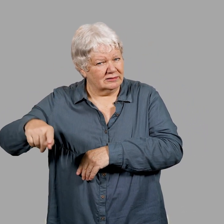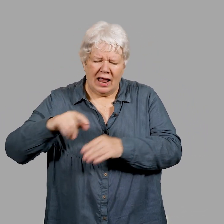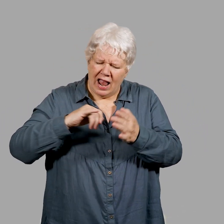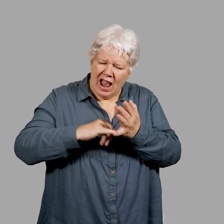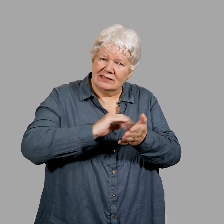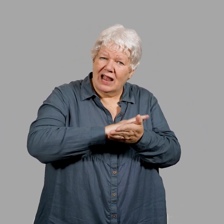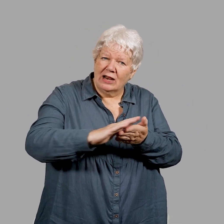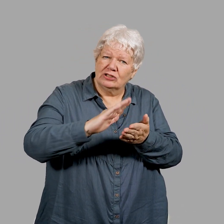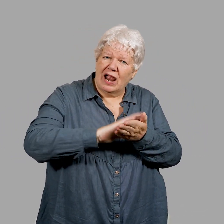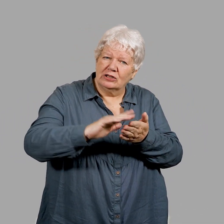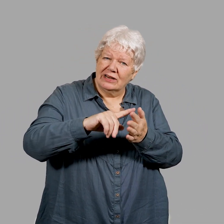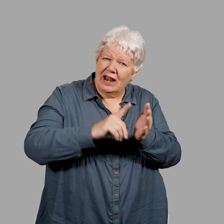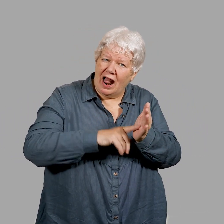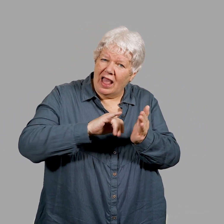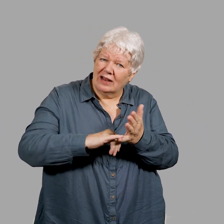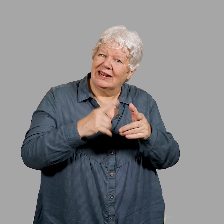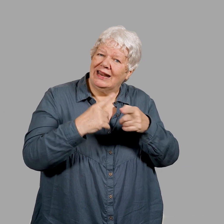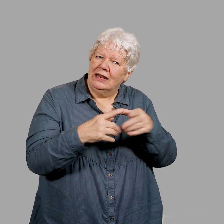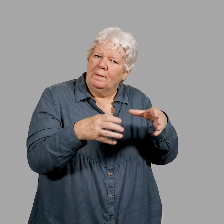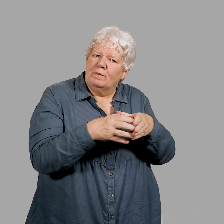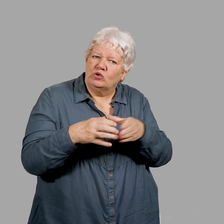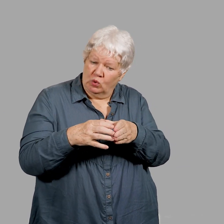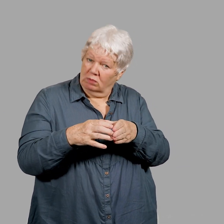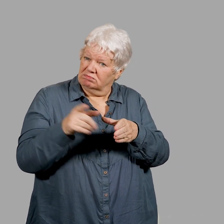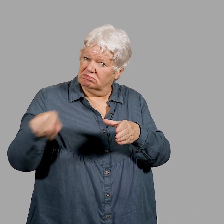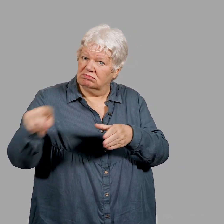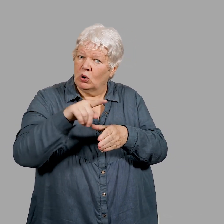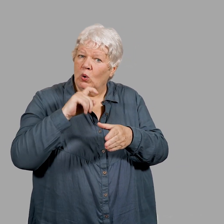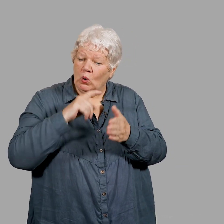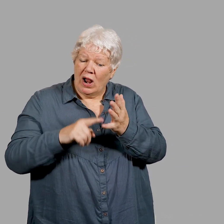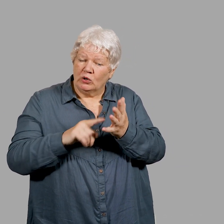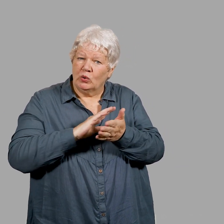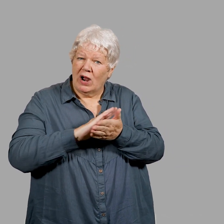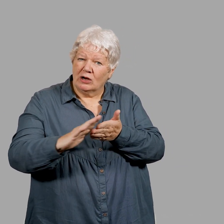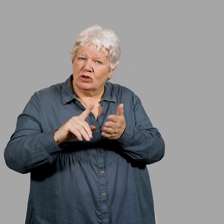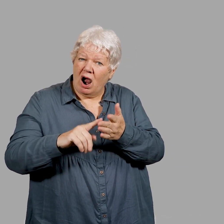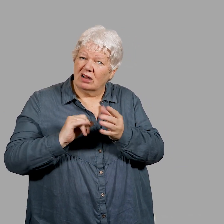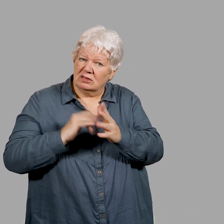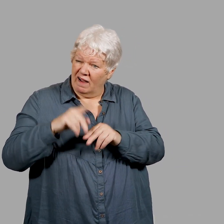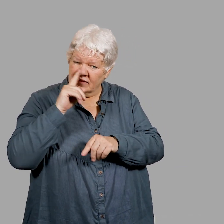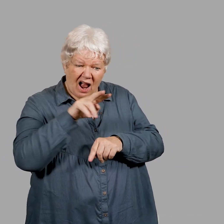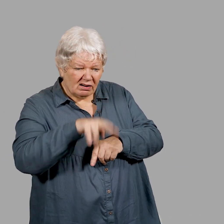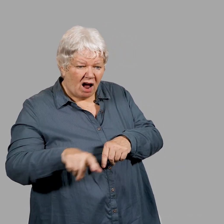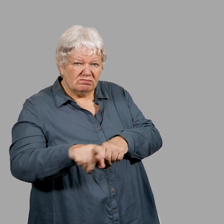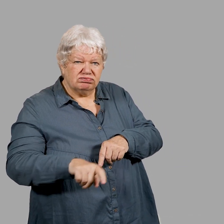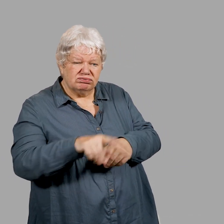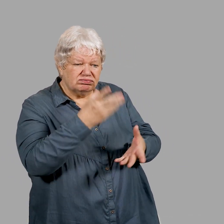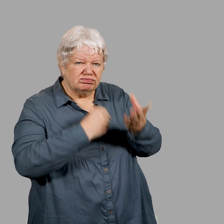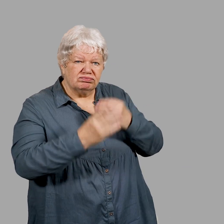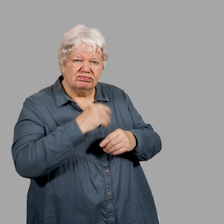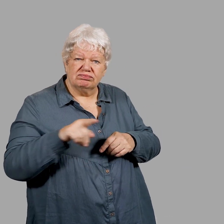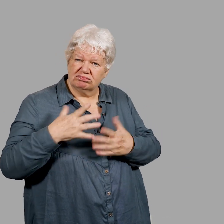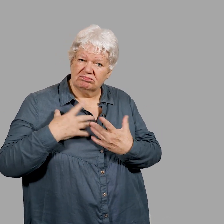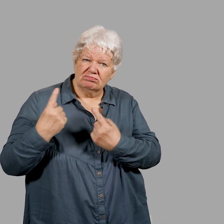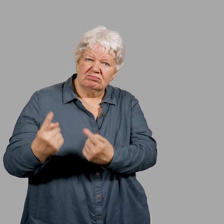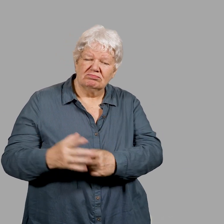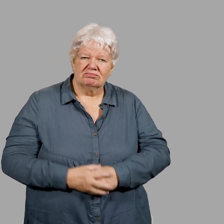SHHELS e-modules available to all UHI staff for optional completion.